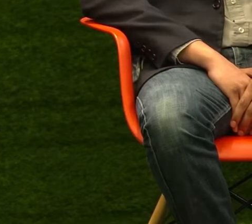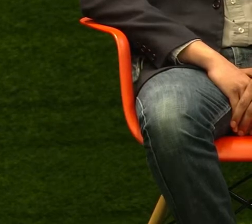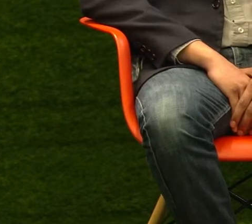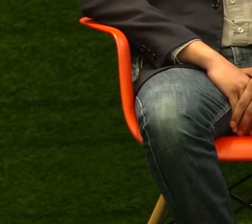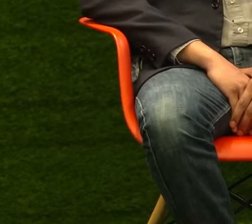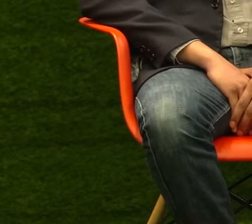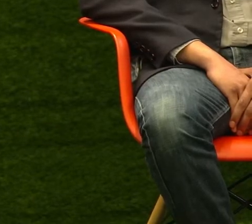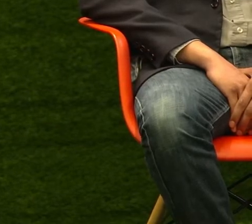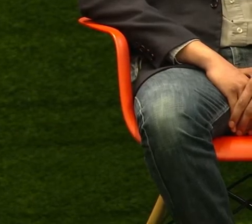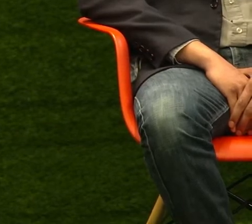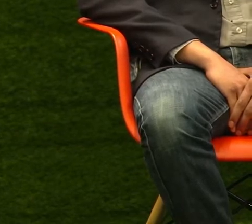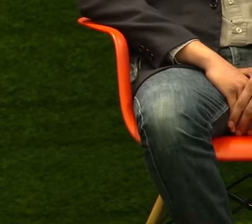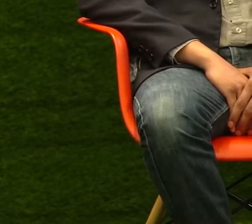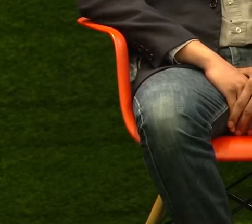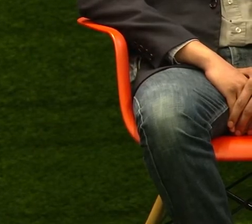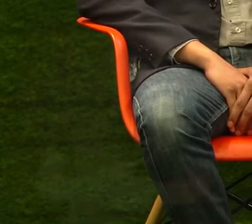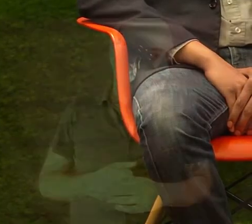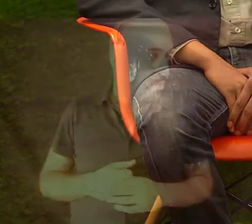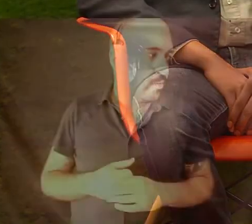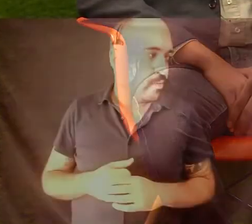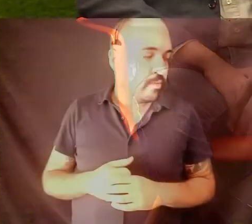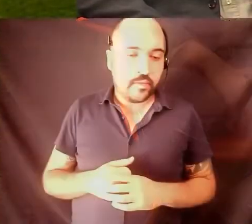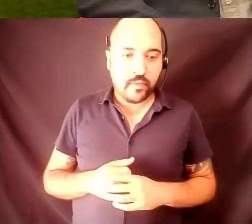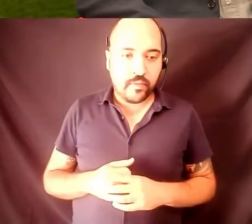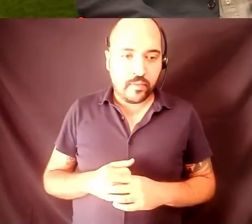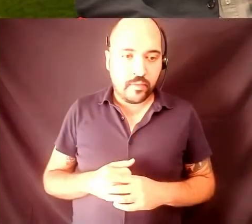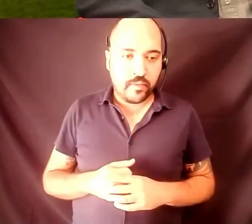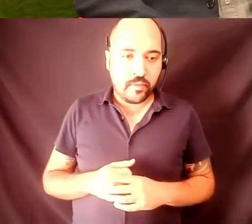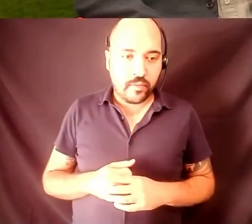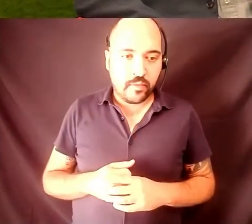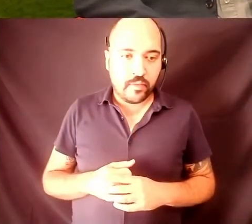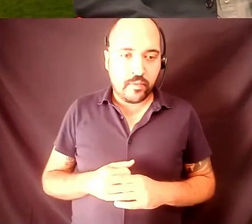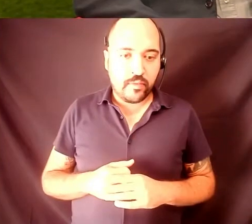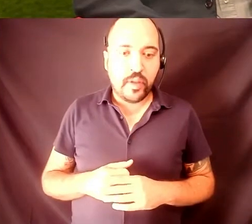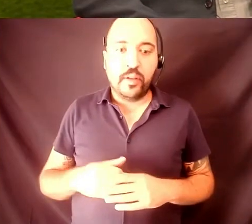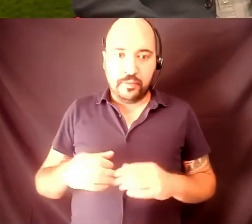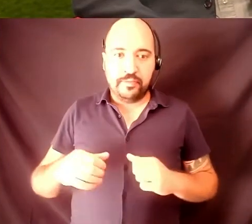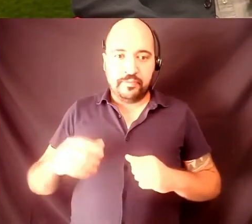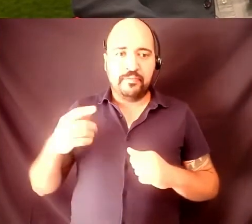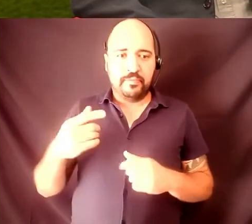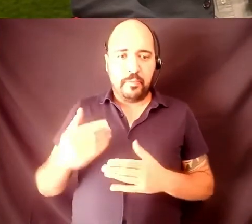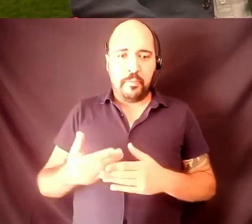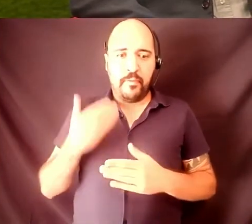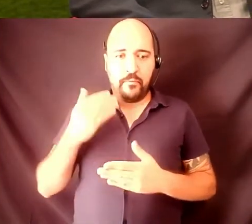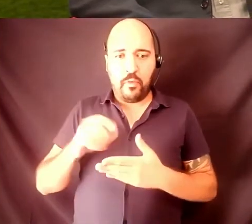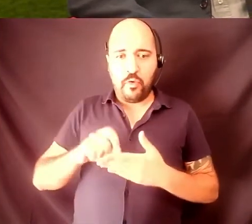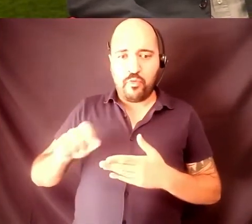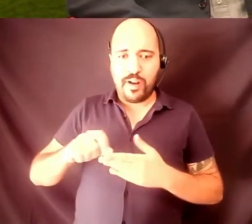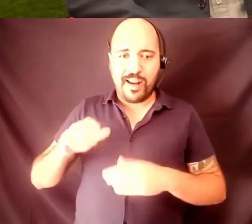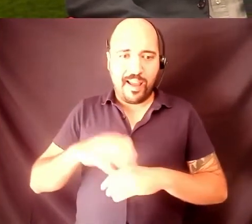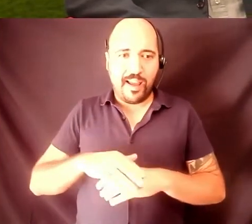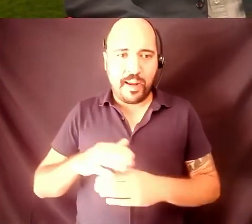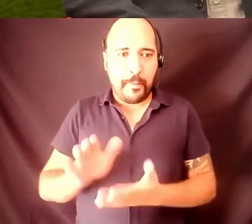writing on the page. Or on a document. Even though I know it's so much easier. There's a freedom about.